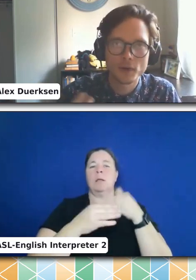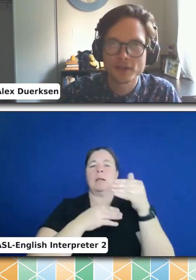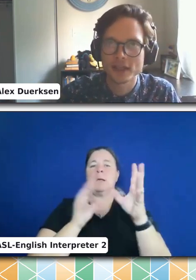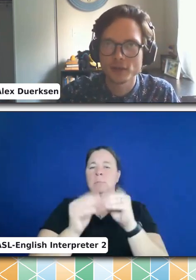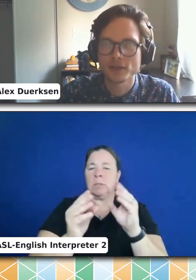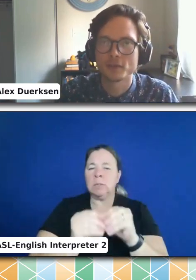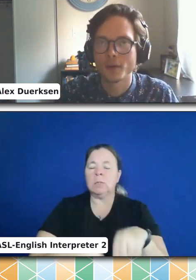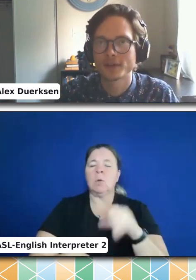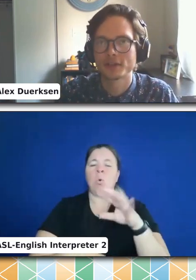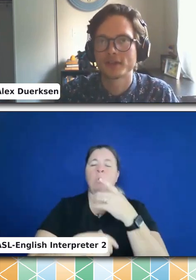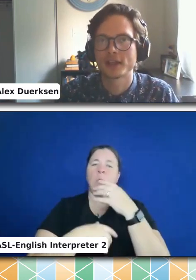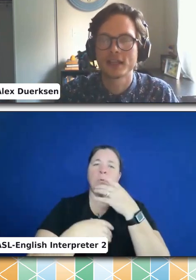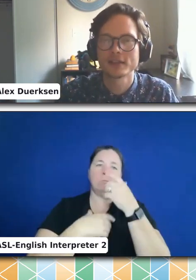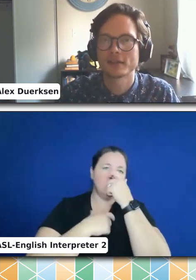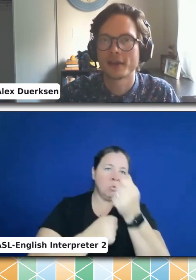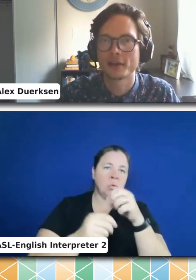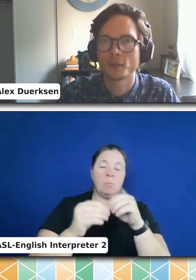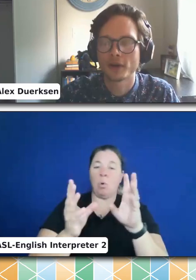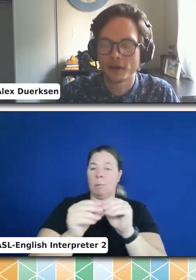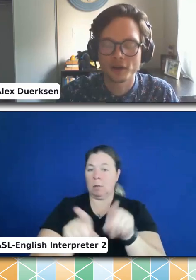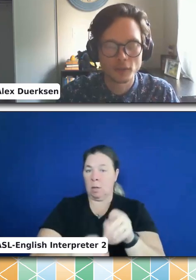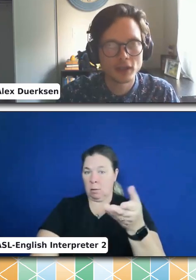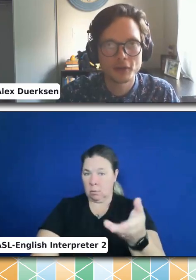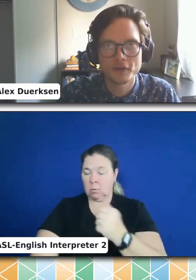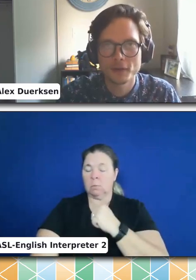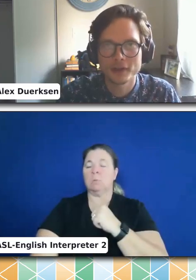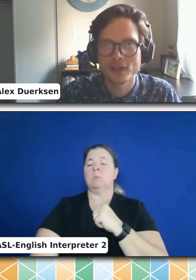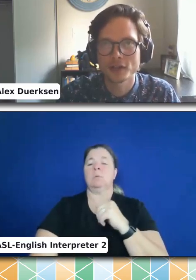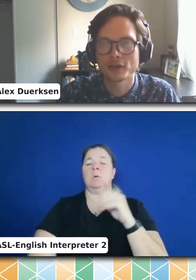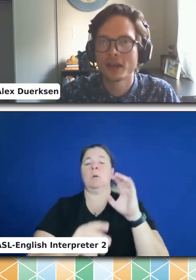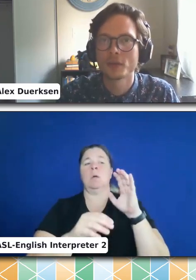Were to express interest in more sessions like these, uh, we're a community-driven organization.